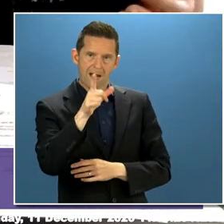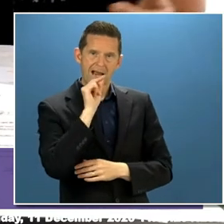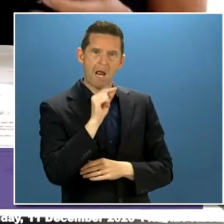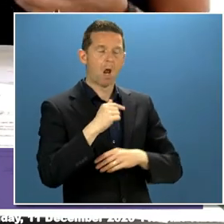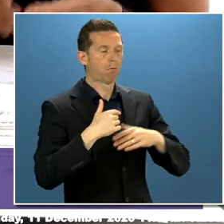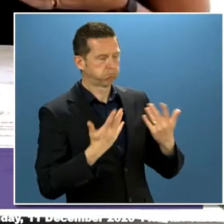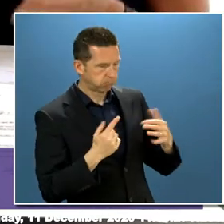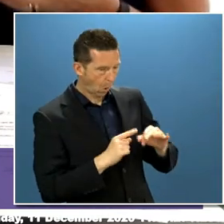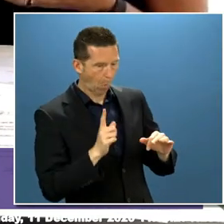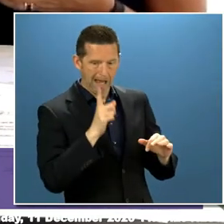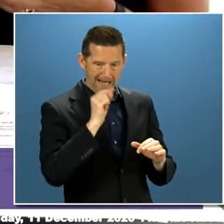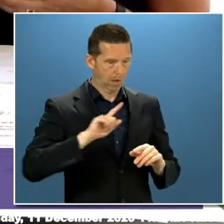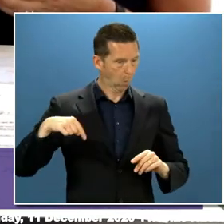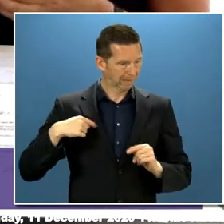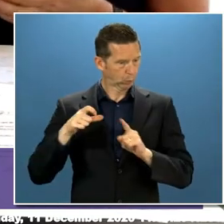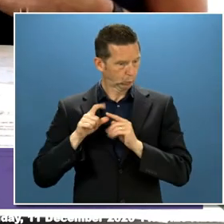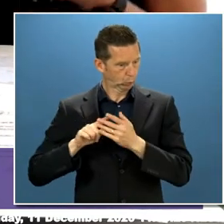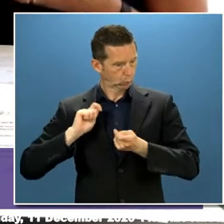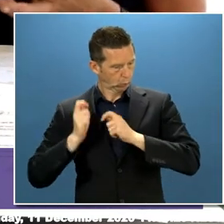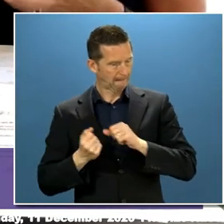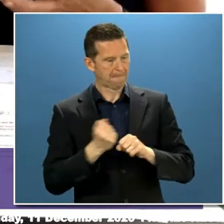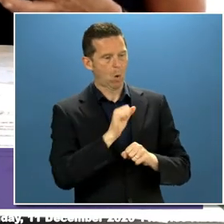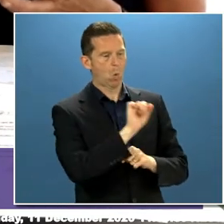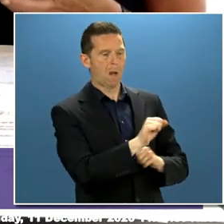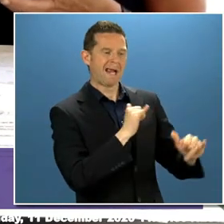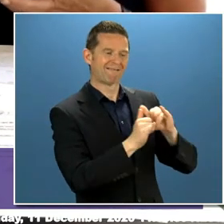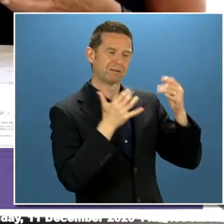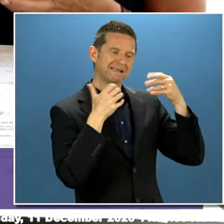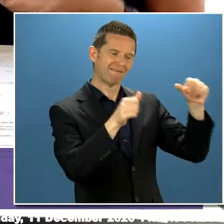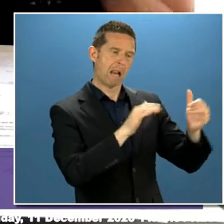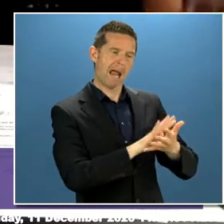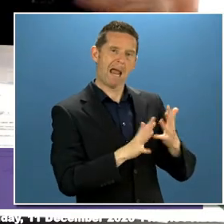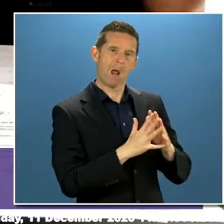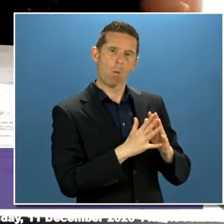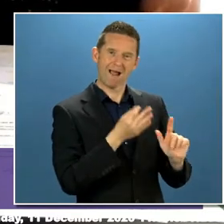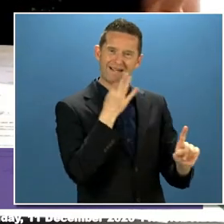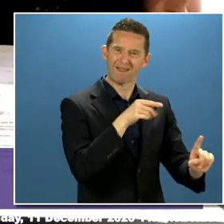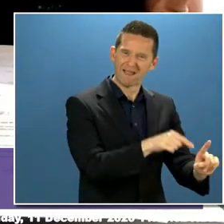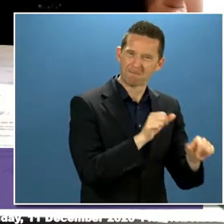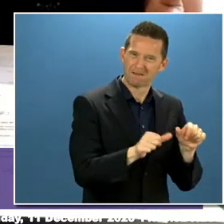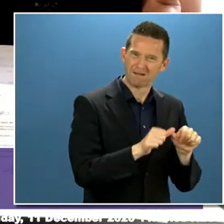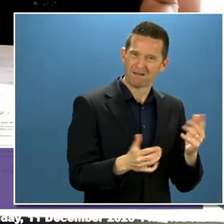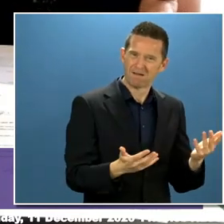that is going to make your interview successful?" For anybody who is going for that role.